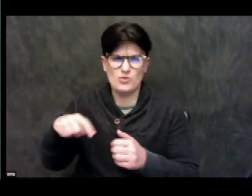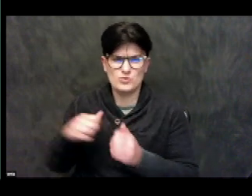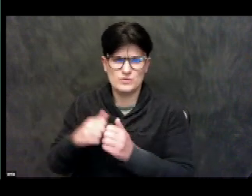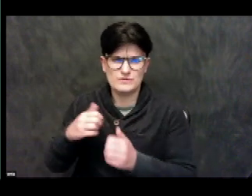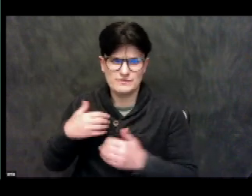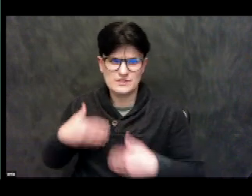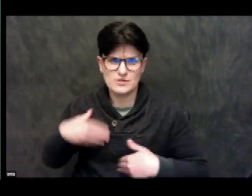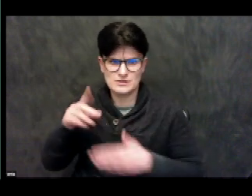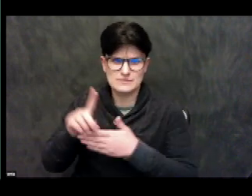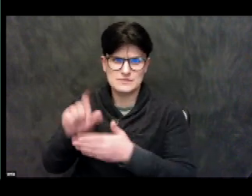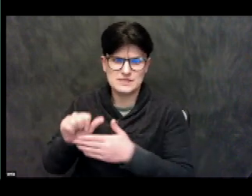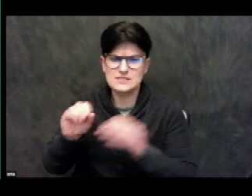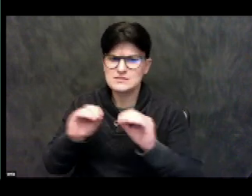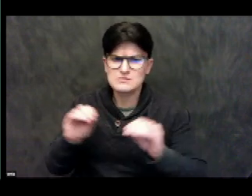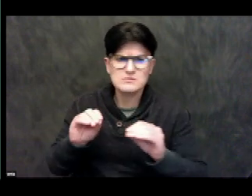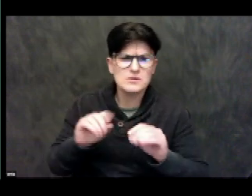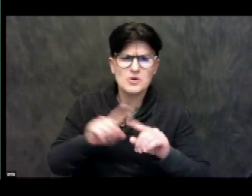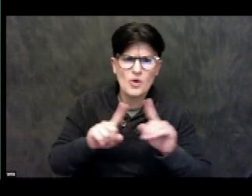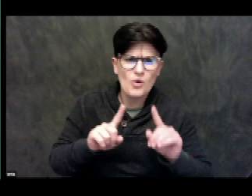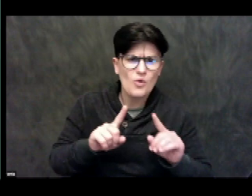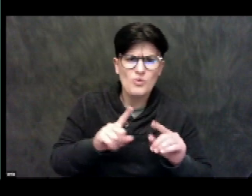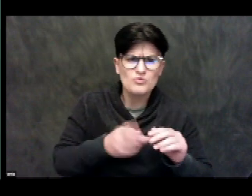And they were even higher in those requiring